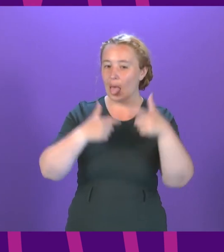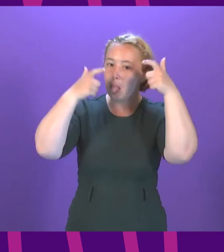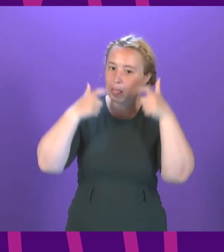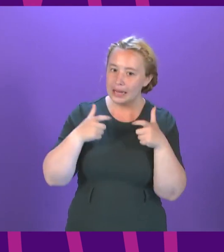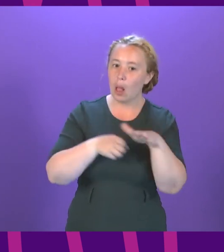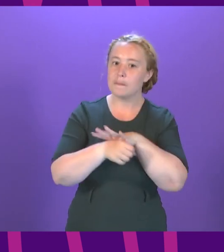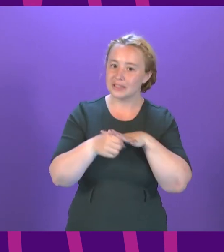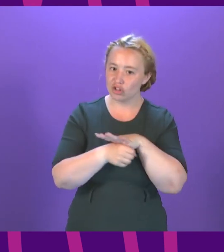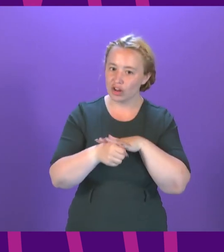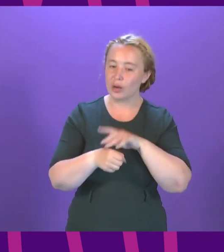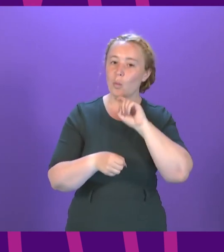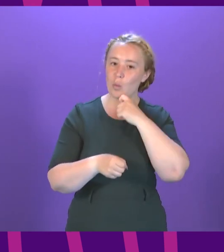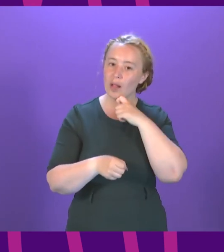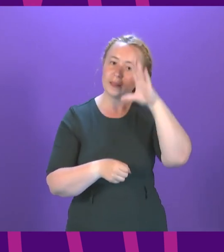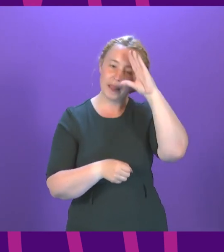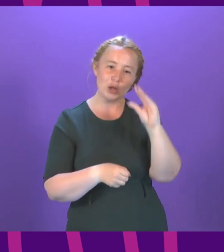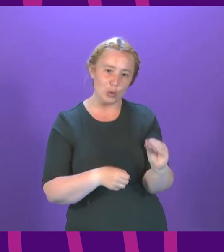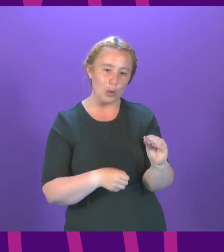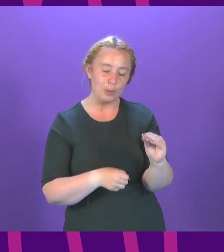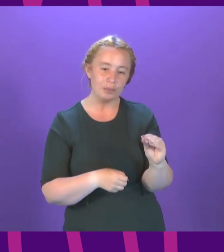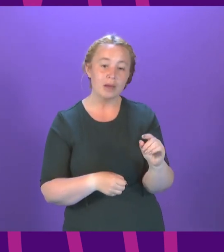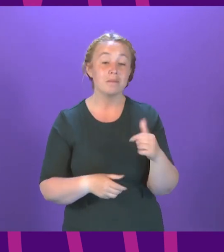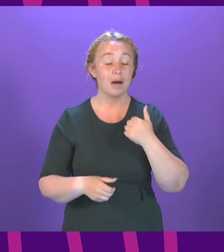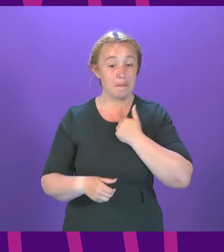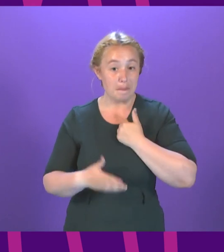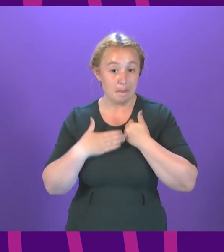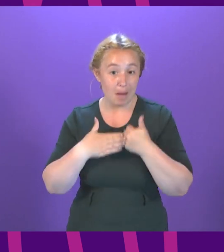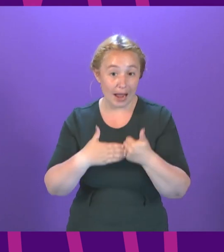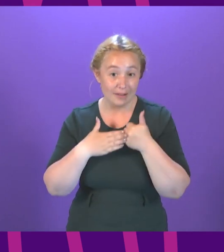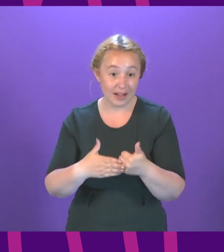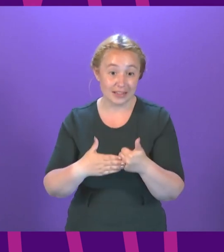so that I do not inadvertently get it wrong. My advice to people who are in places where other